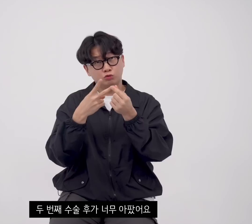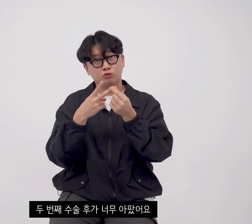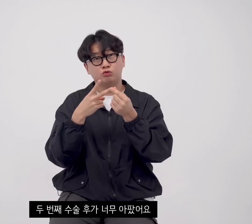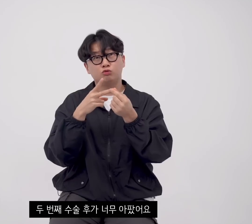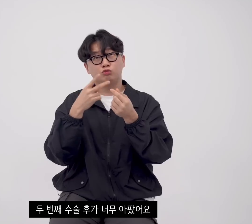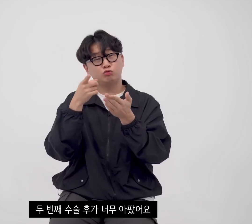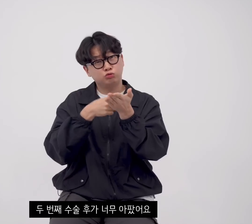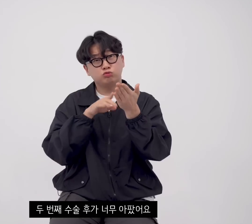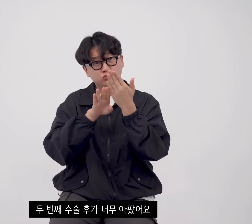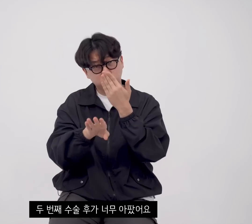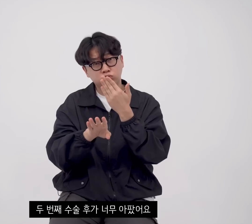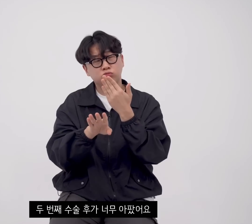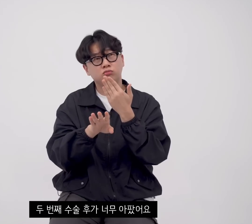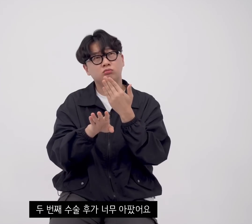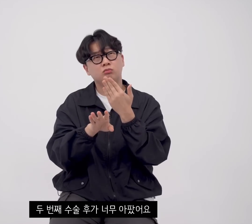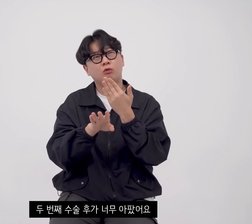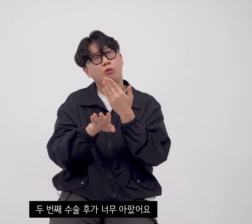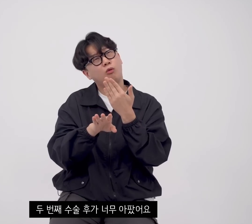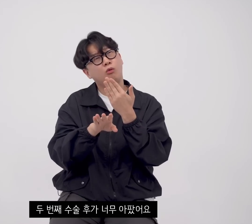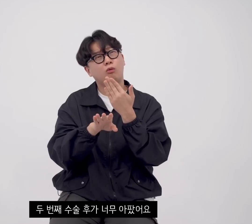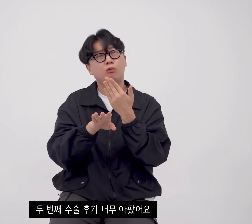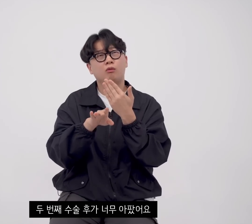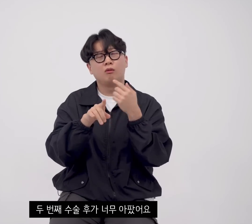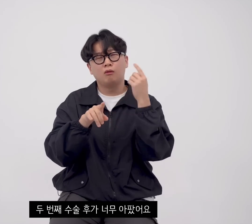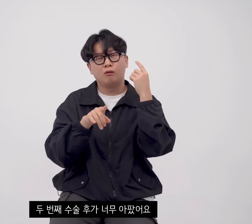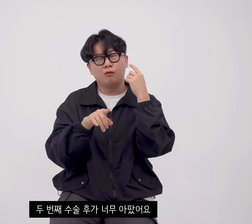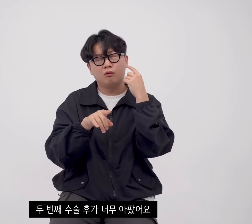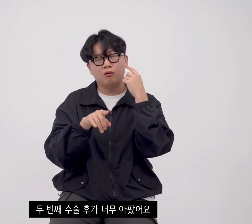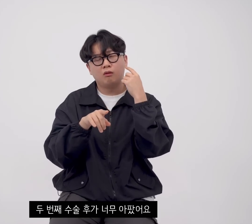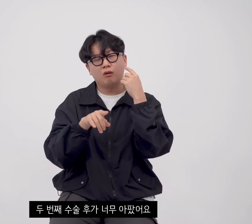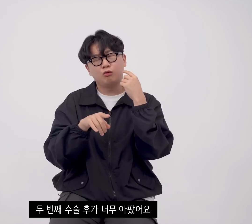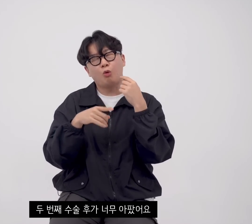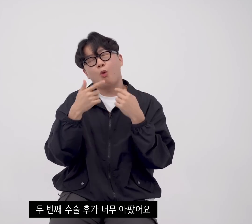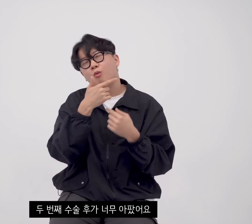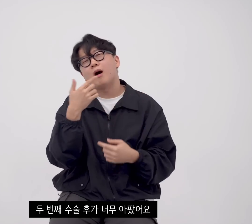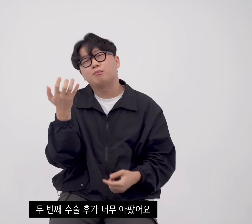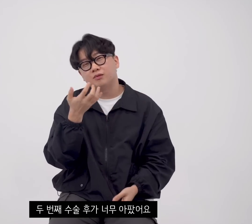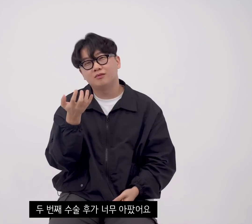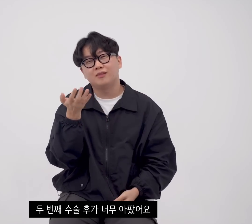After the second surgery, it was very painful.